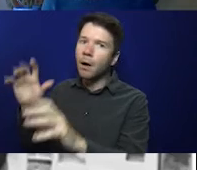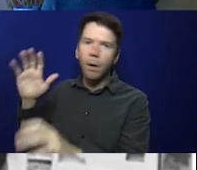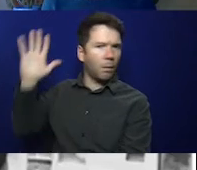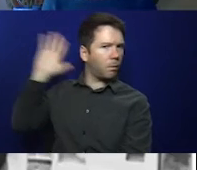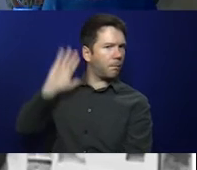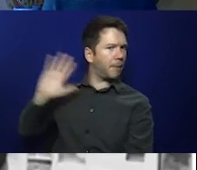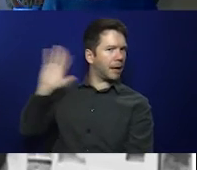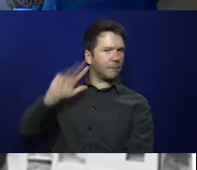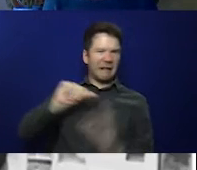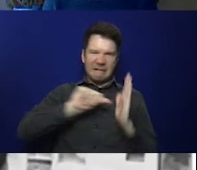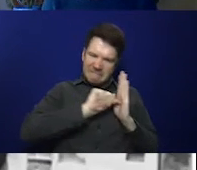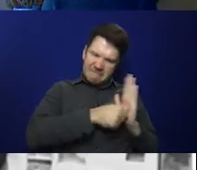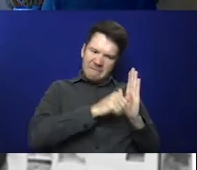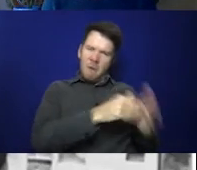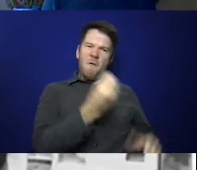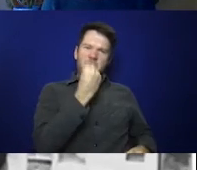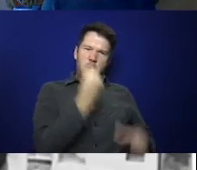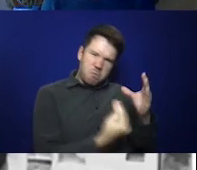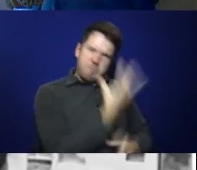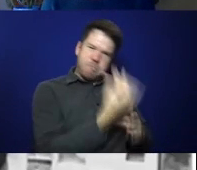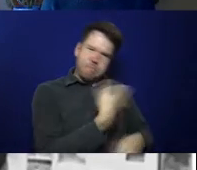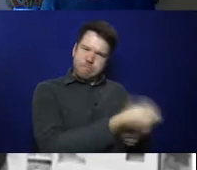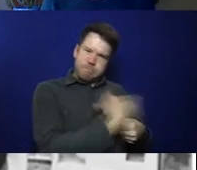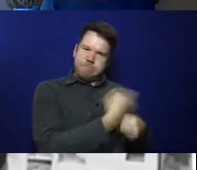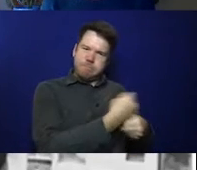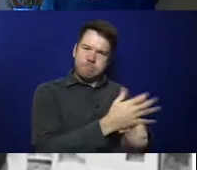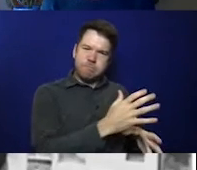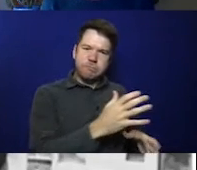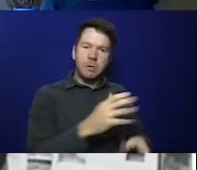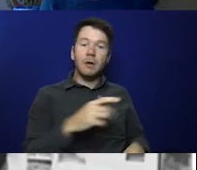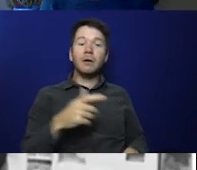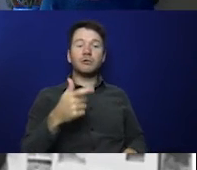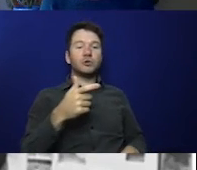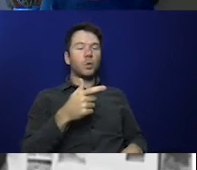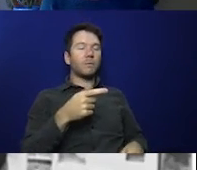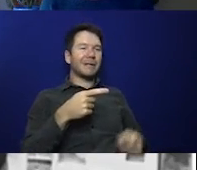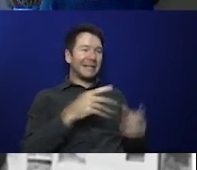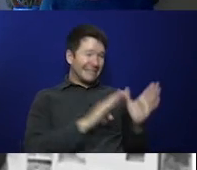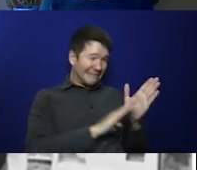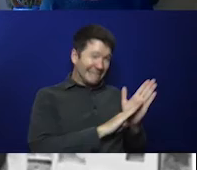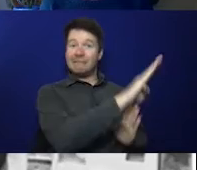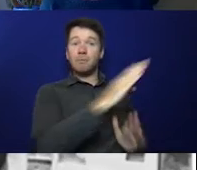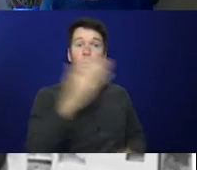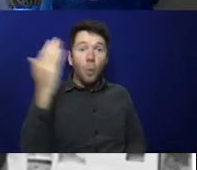on showcasing food growing had a resurgence during the pervasive food shortages of World